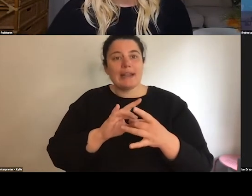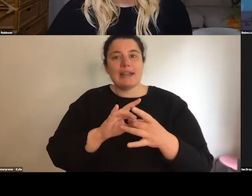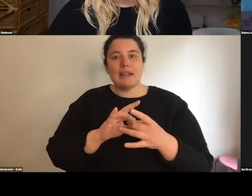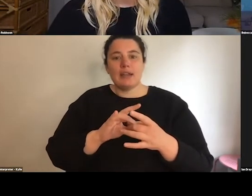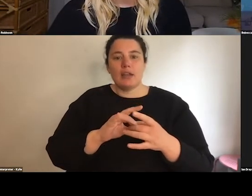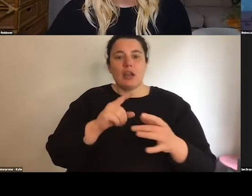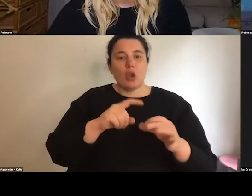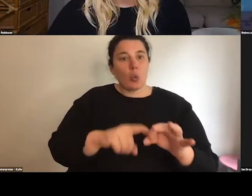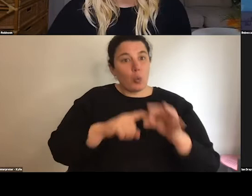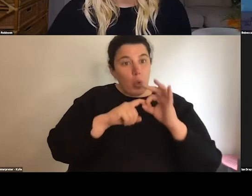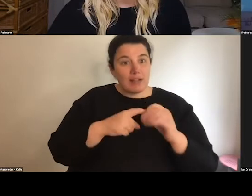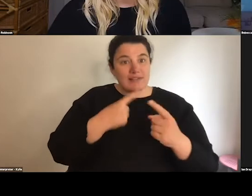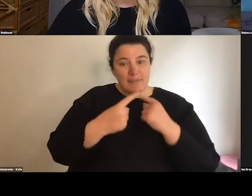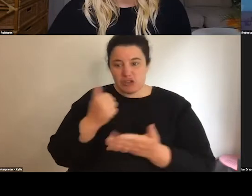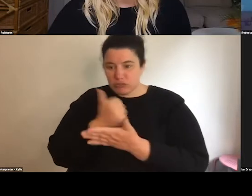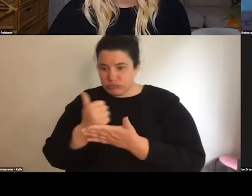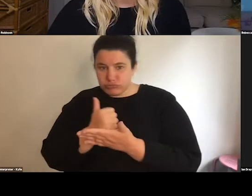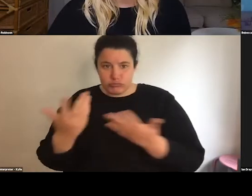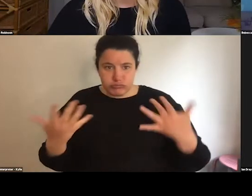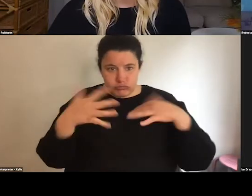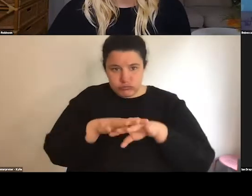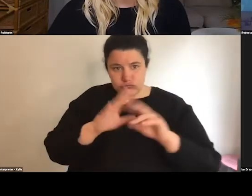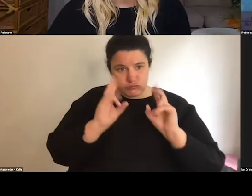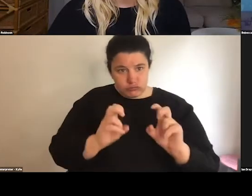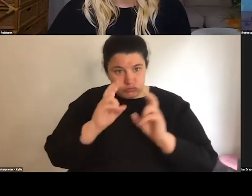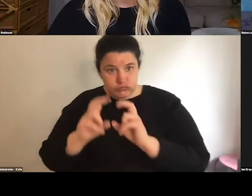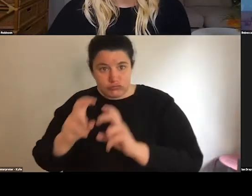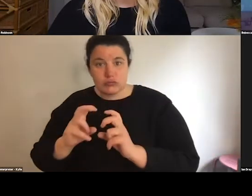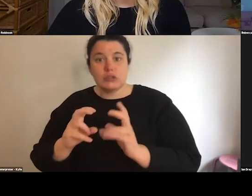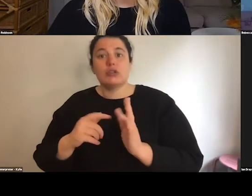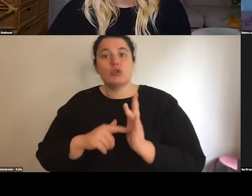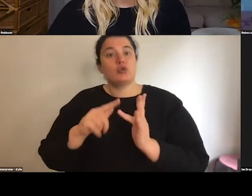and quantitative to overarch our applications